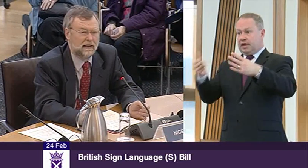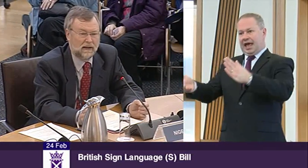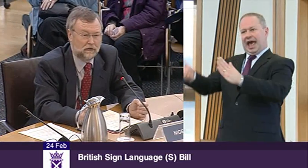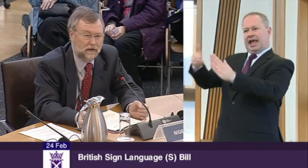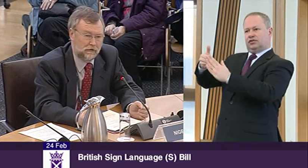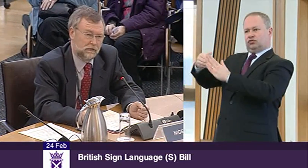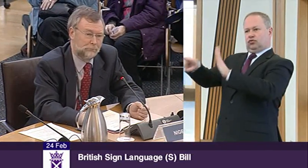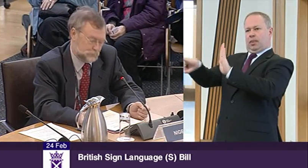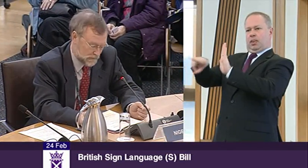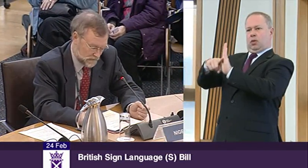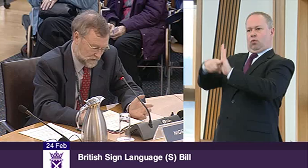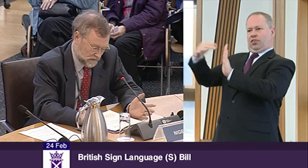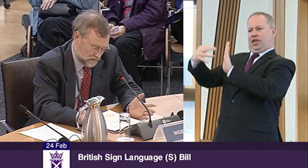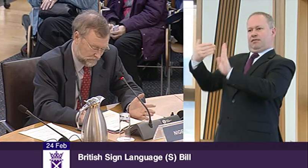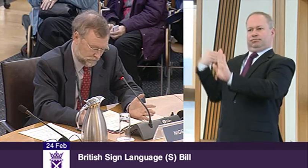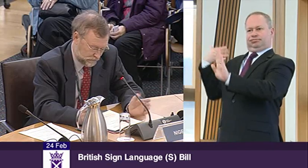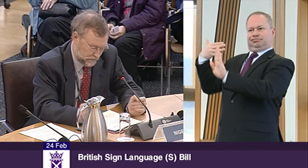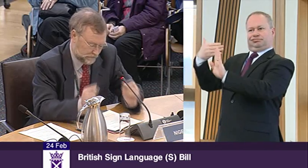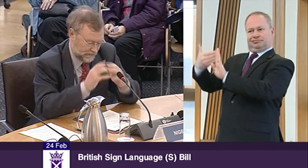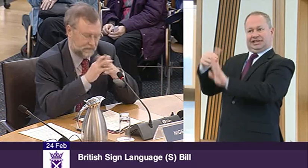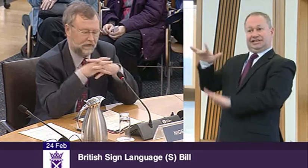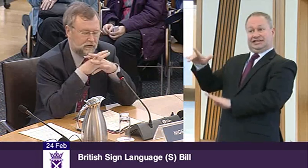or add to existing legislation.